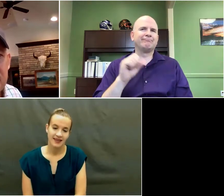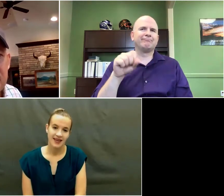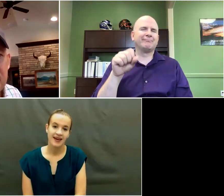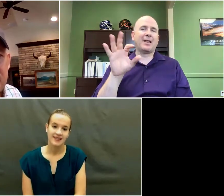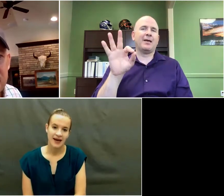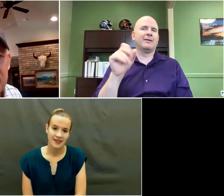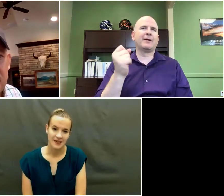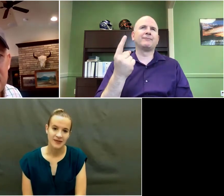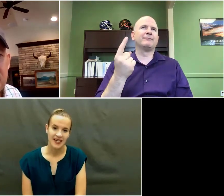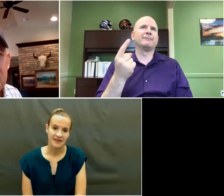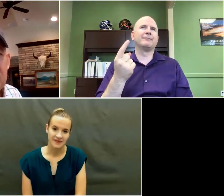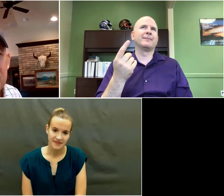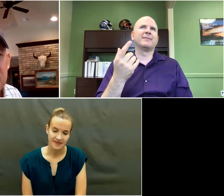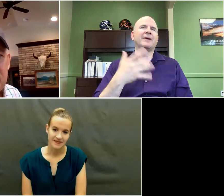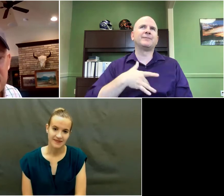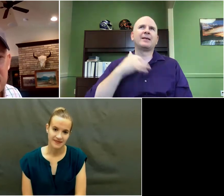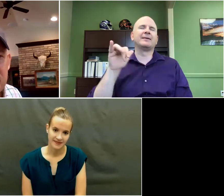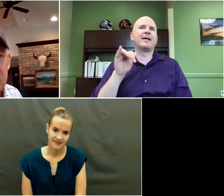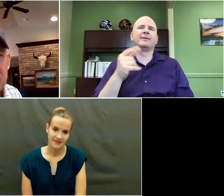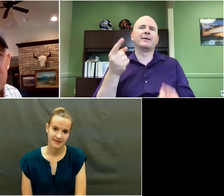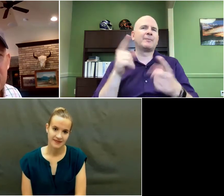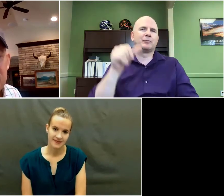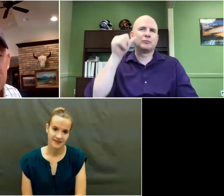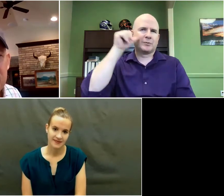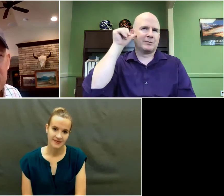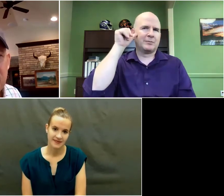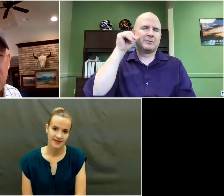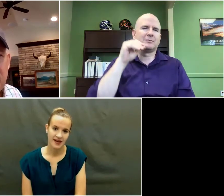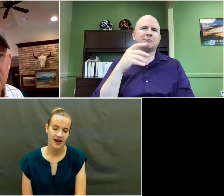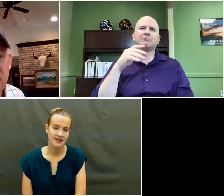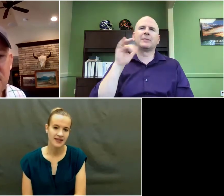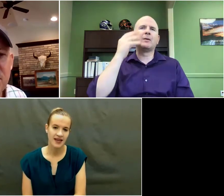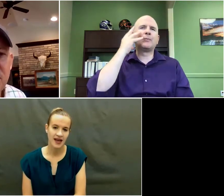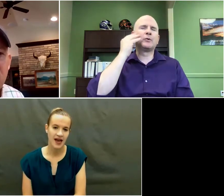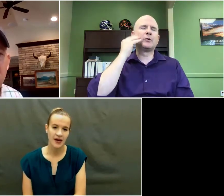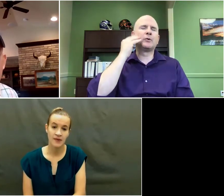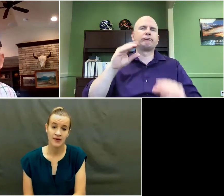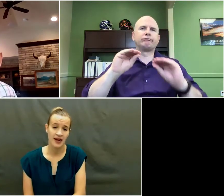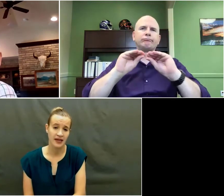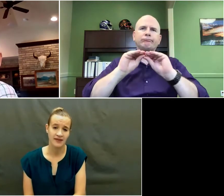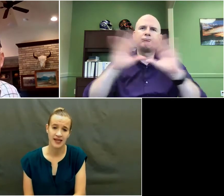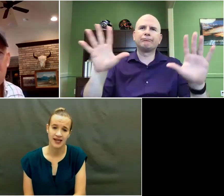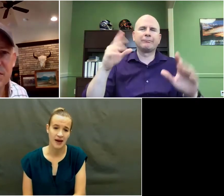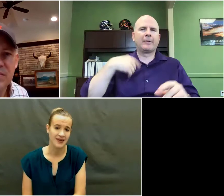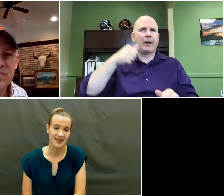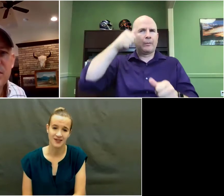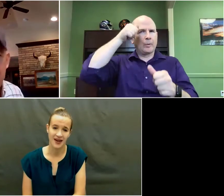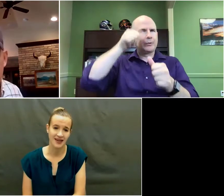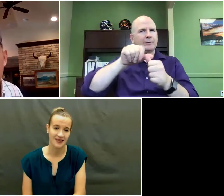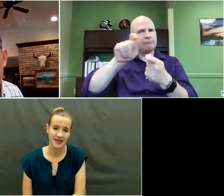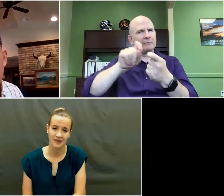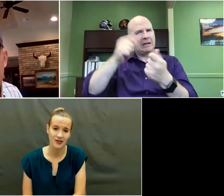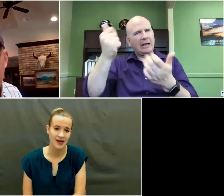Steve: Yes, absolutely. Honestly, I rembmer 911 like it happened yesterday, like I'm sure many